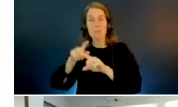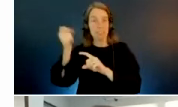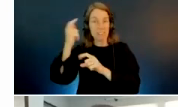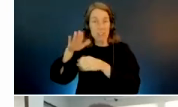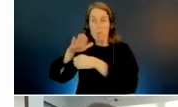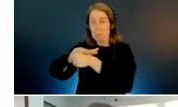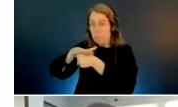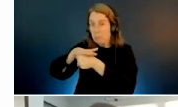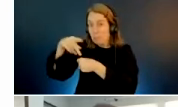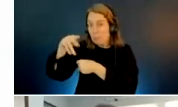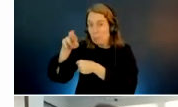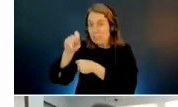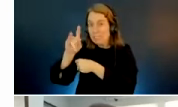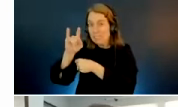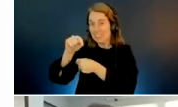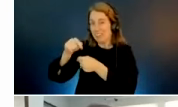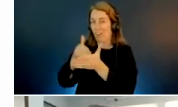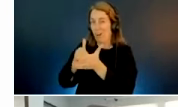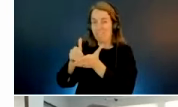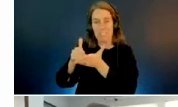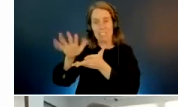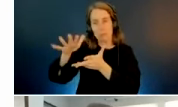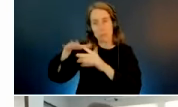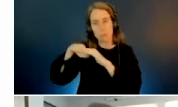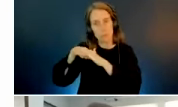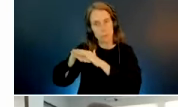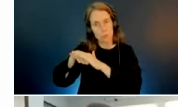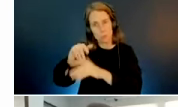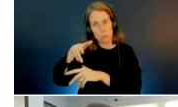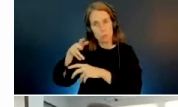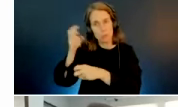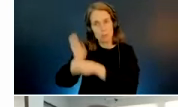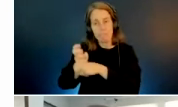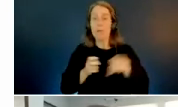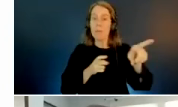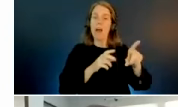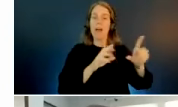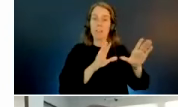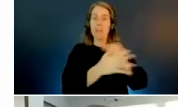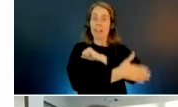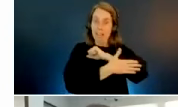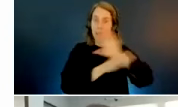registration form um or you need some assistance you'll need a driver's license or a state issued